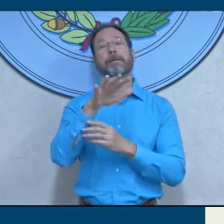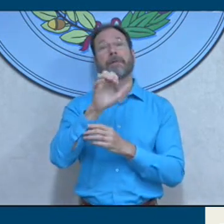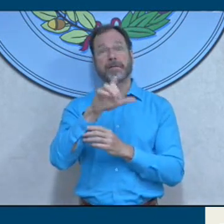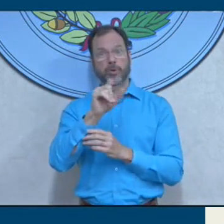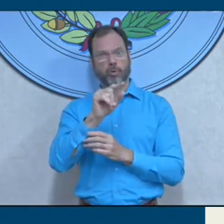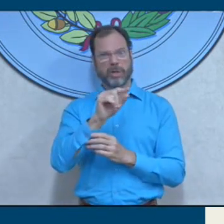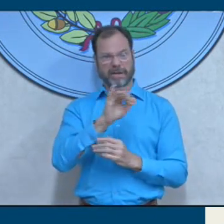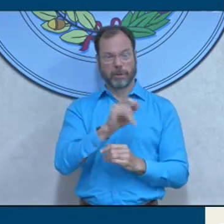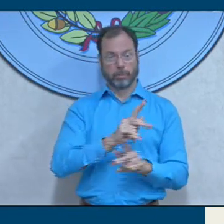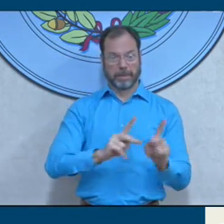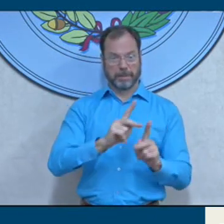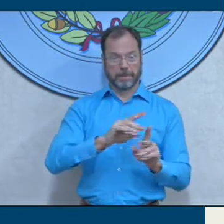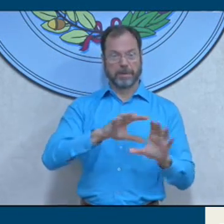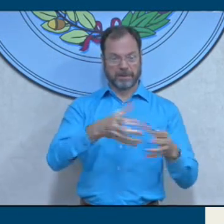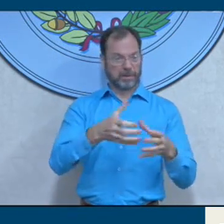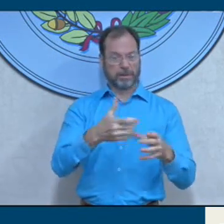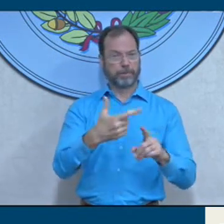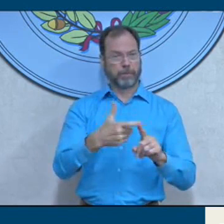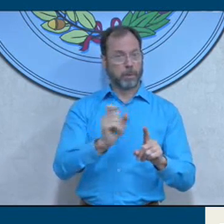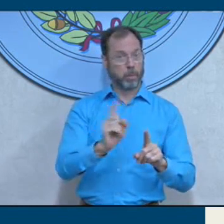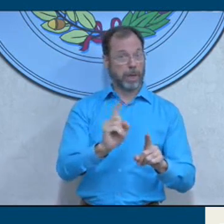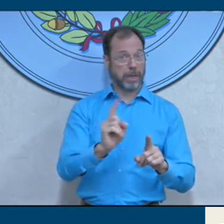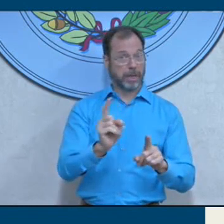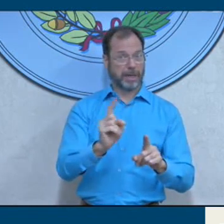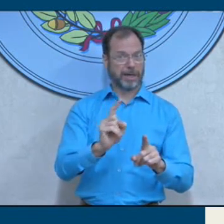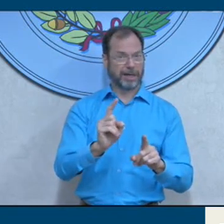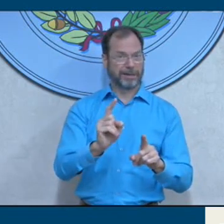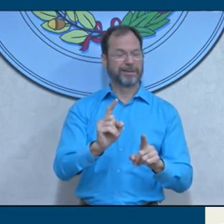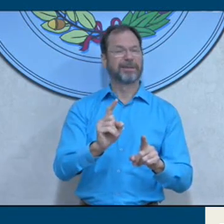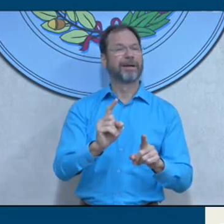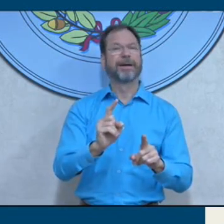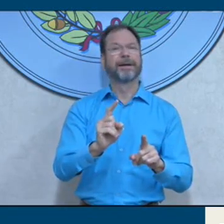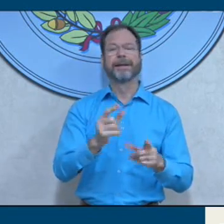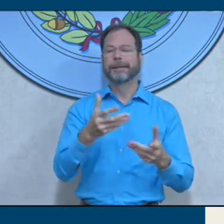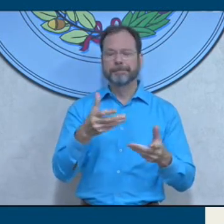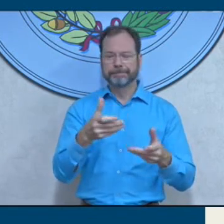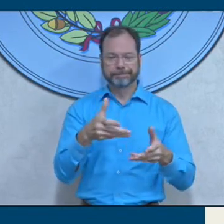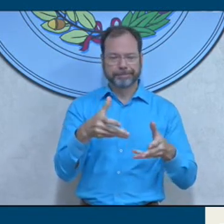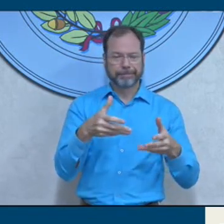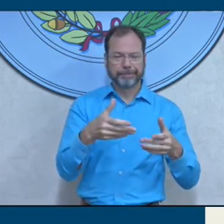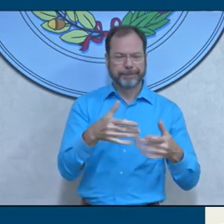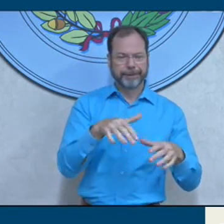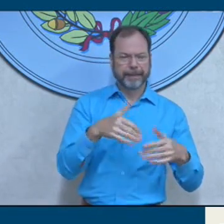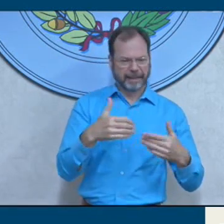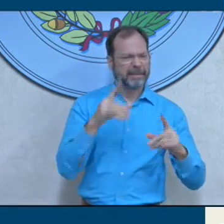HOWEVER THEY HAD 537. PEOPLE WHO TESTED POSITIVE. 520 OF